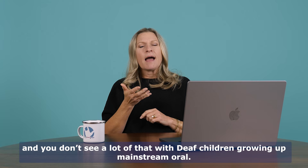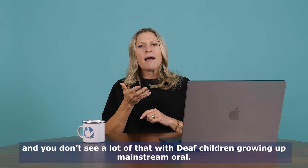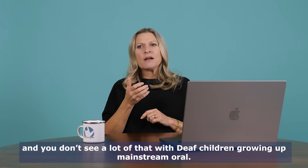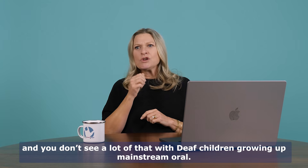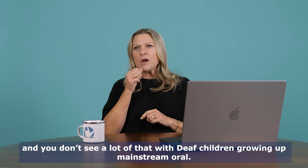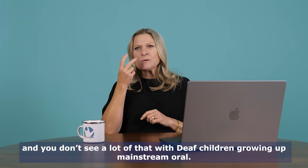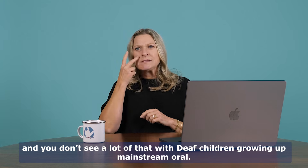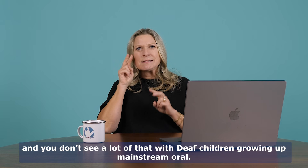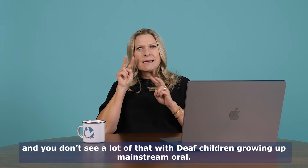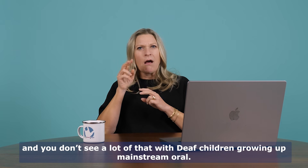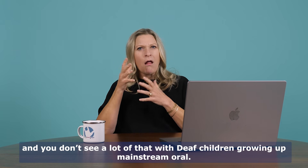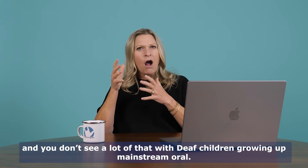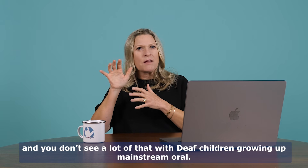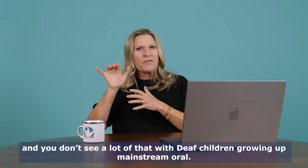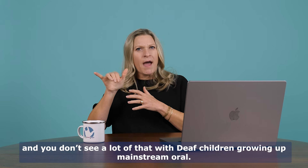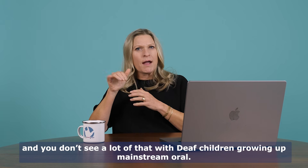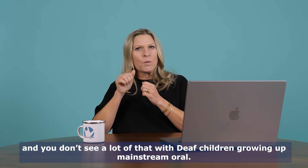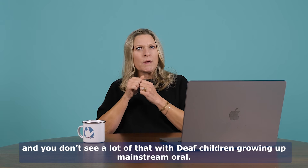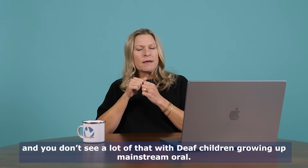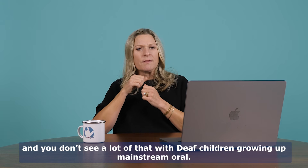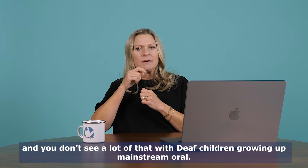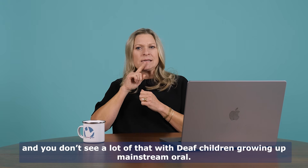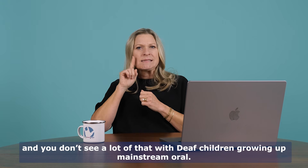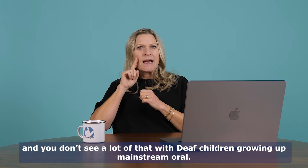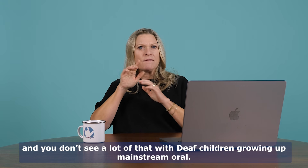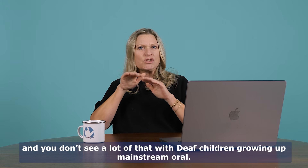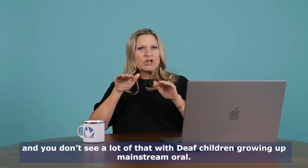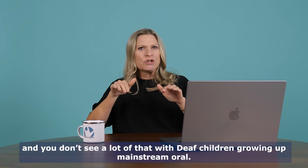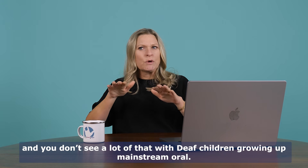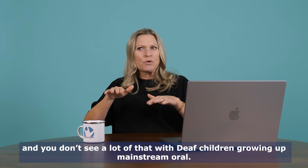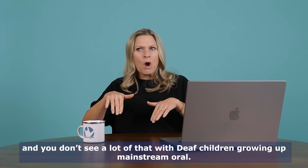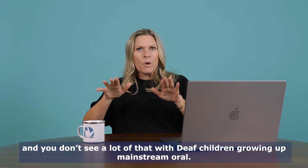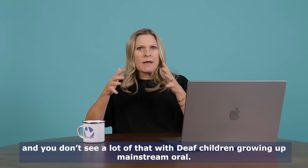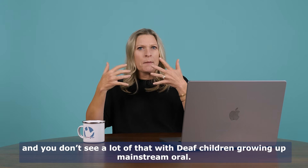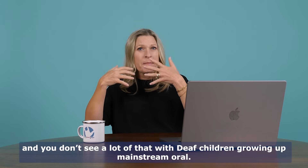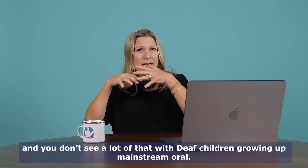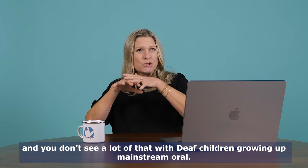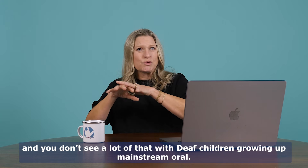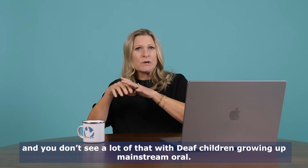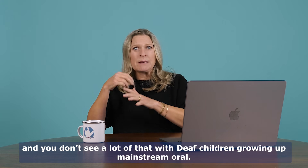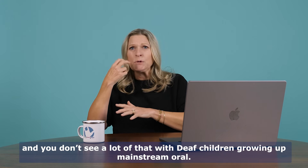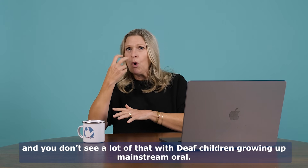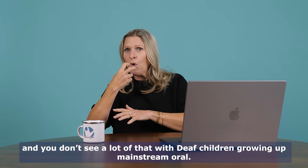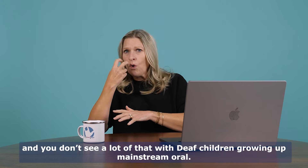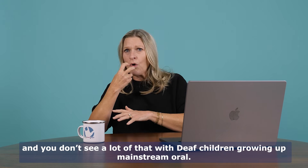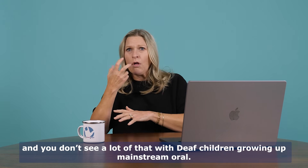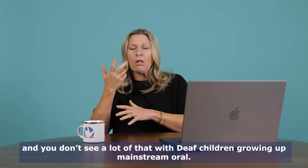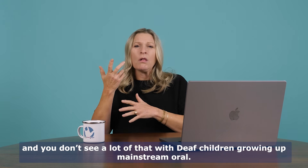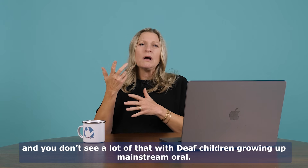and you don’t see a lot of that with Deaf children growing up mainstream oral.